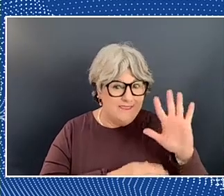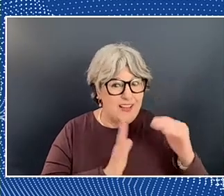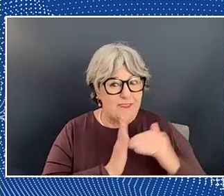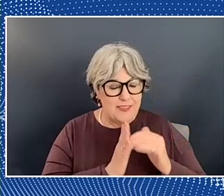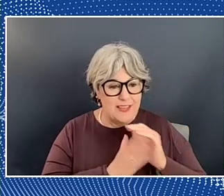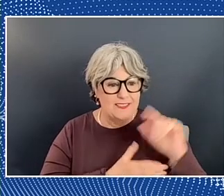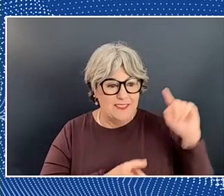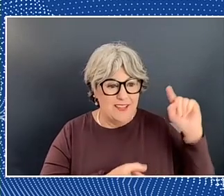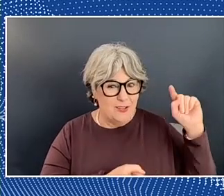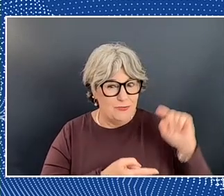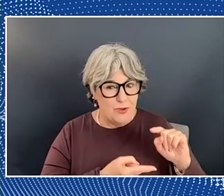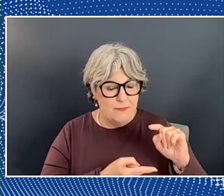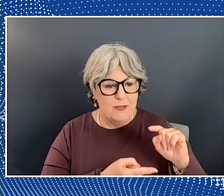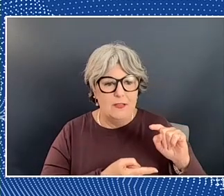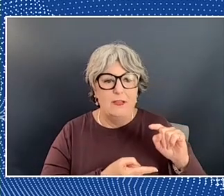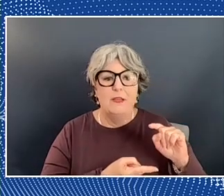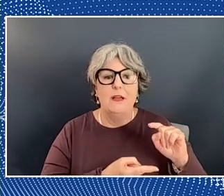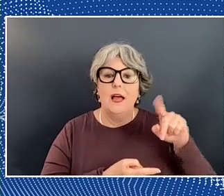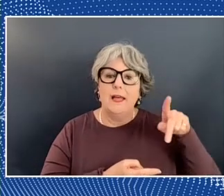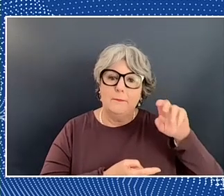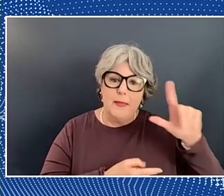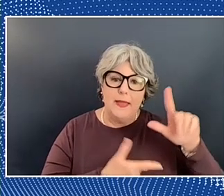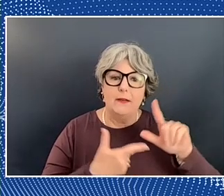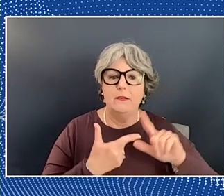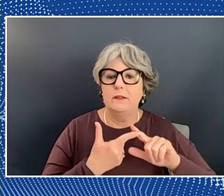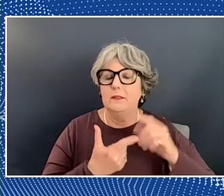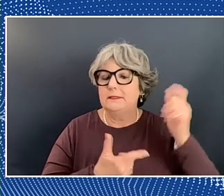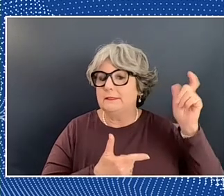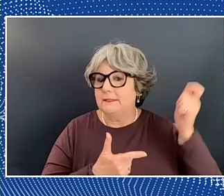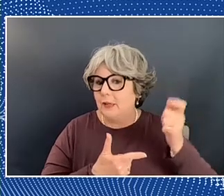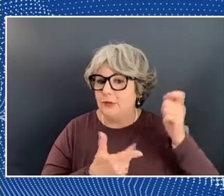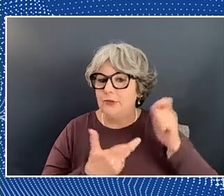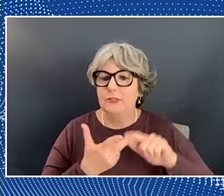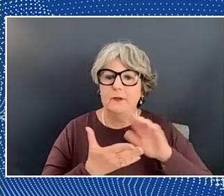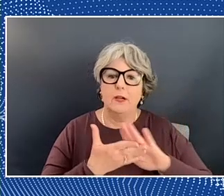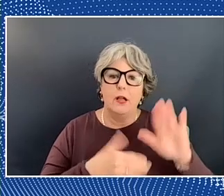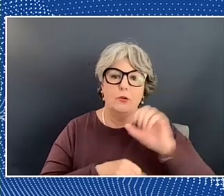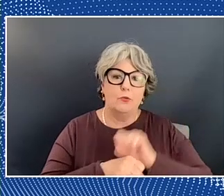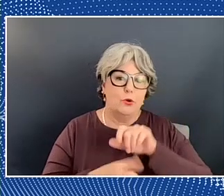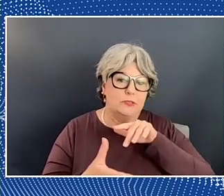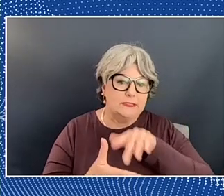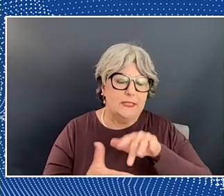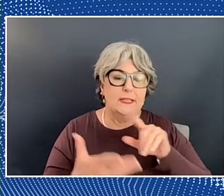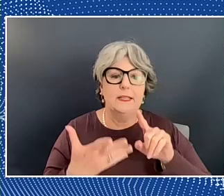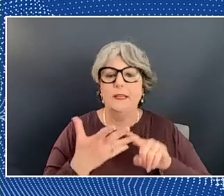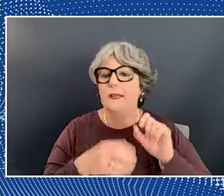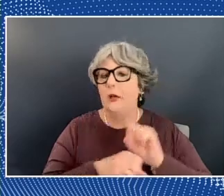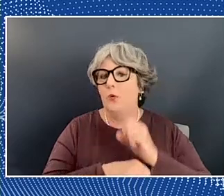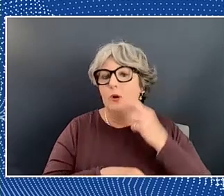I've had Pell grants, scholarships, college work study program, and I worked in a restaurant at night.